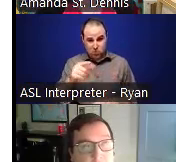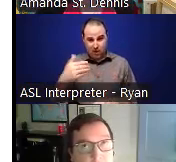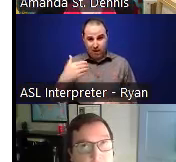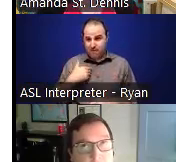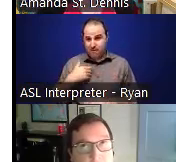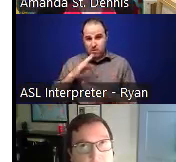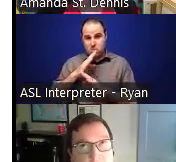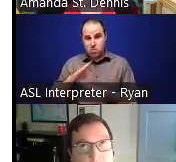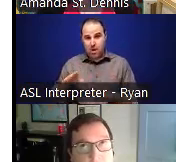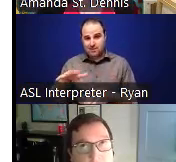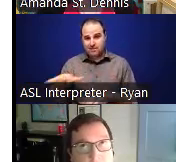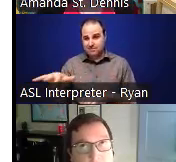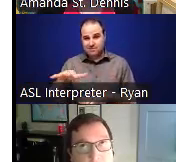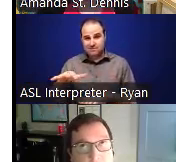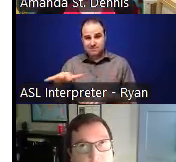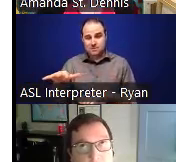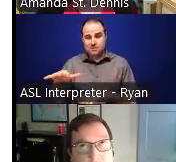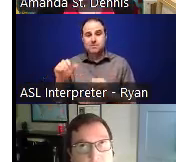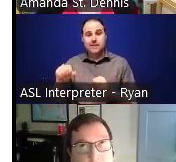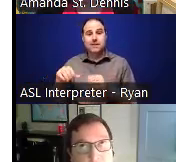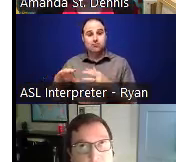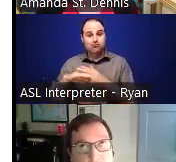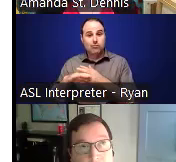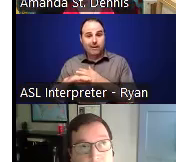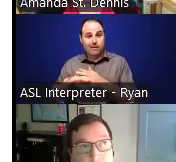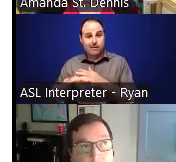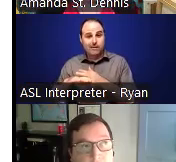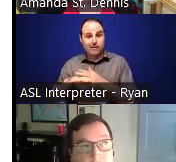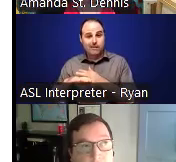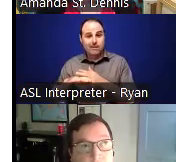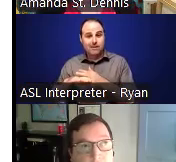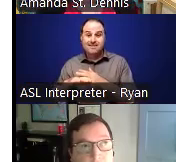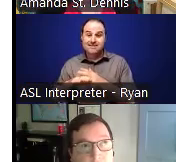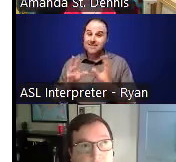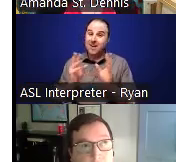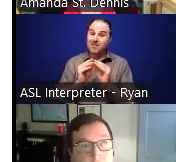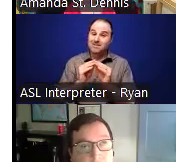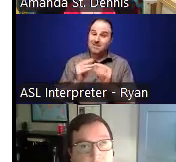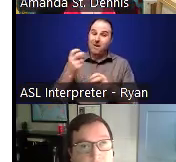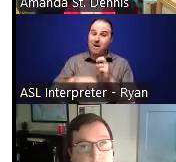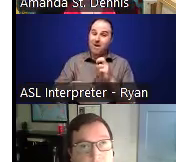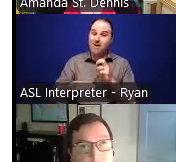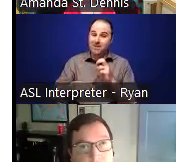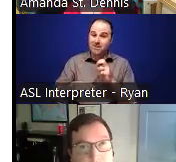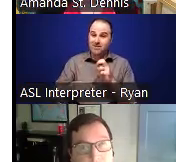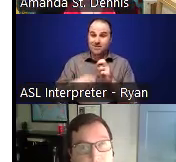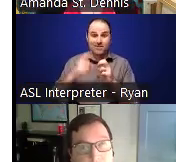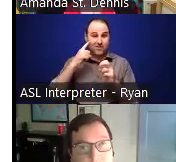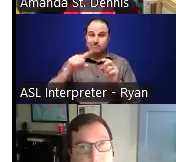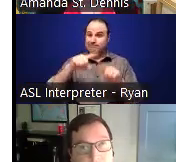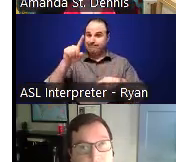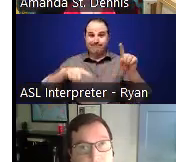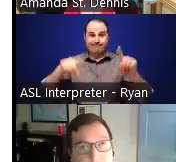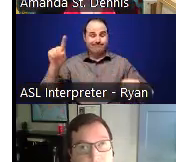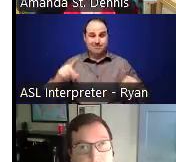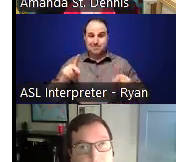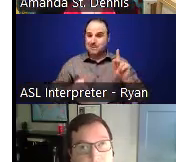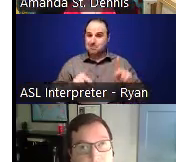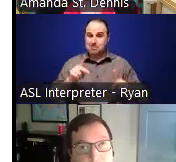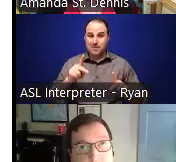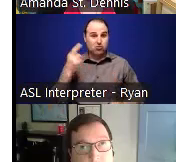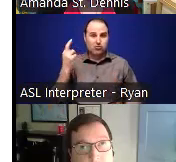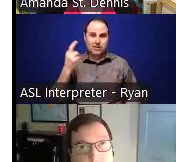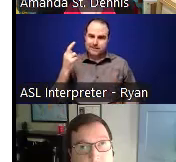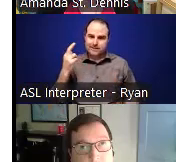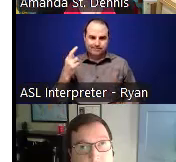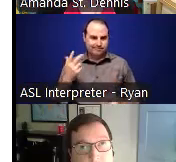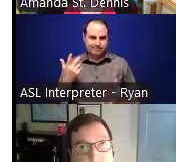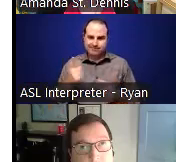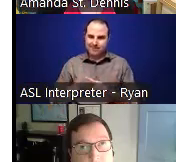Conferences could be hard for a lot of people for a lot of different reasons. I can't obviously